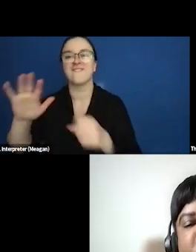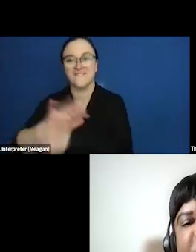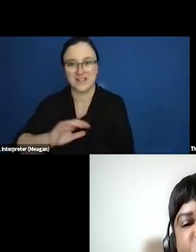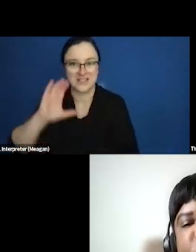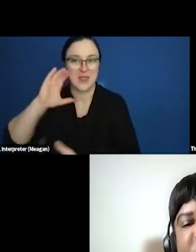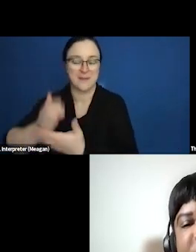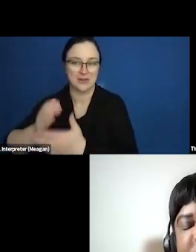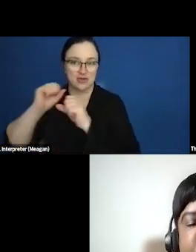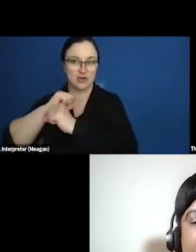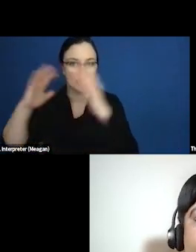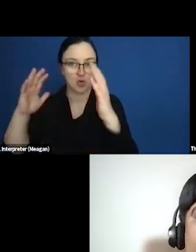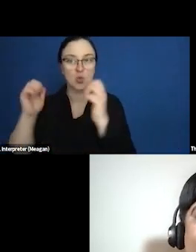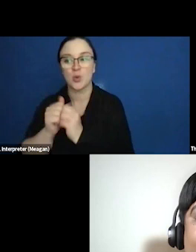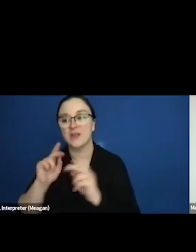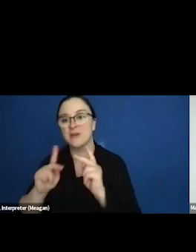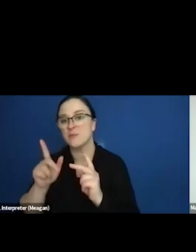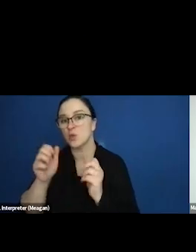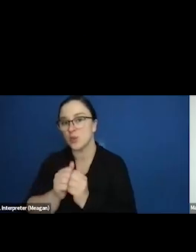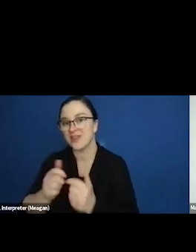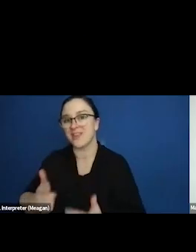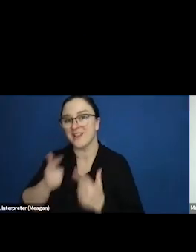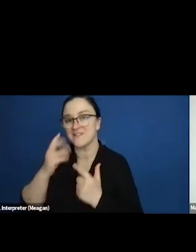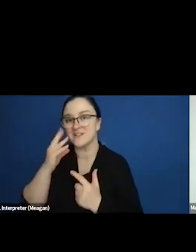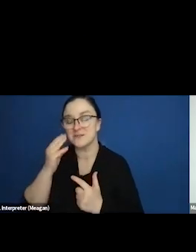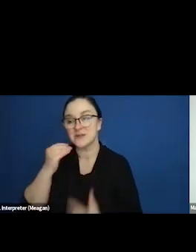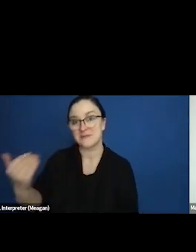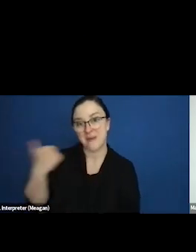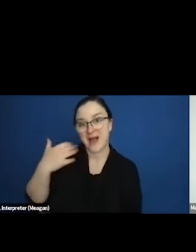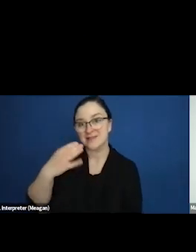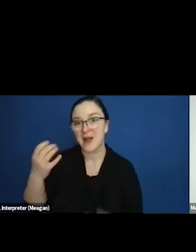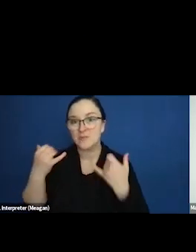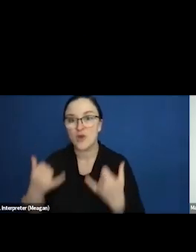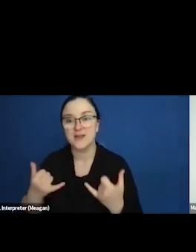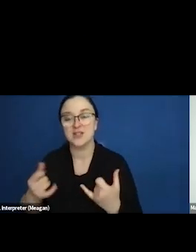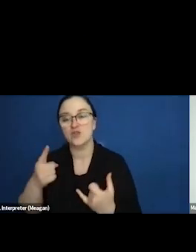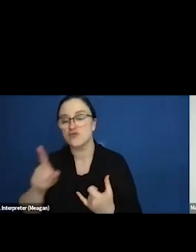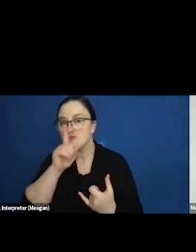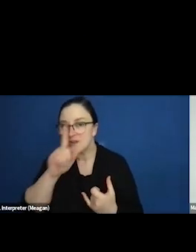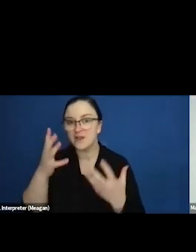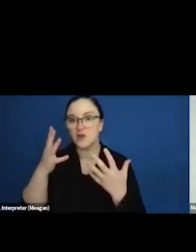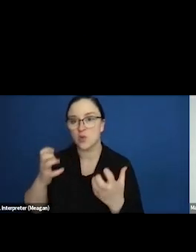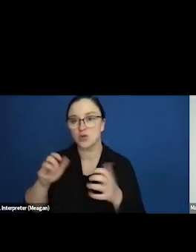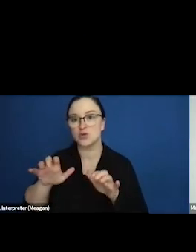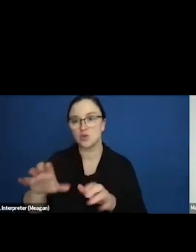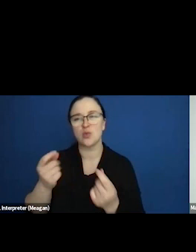with people with lived experience, both past and present, you really want to do what was shared on the previous slide,